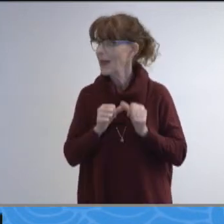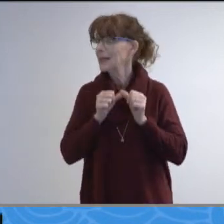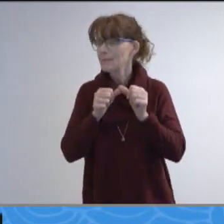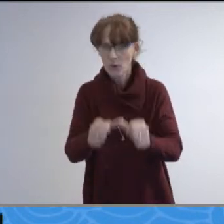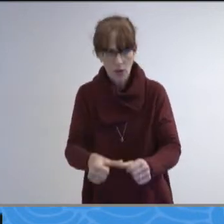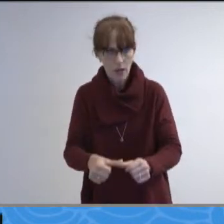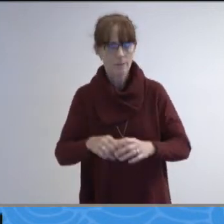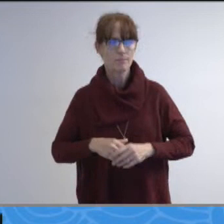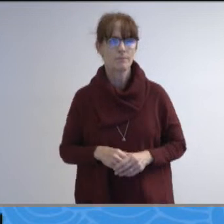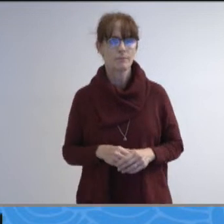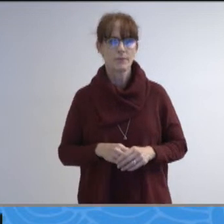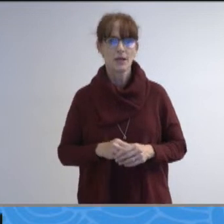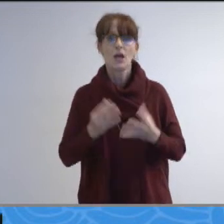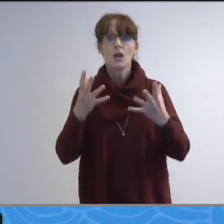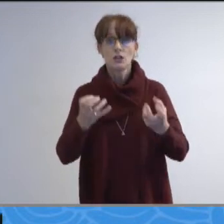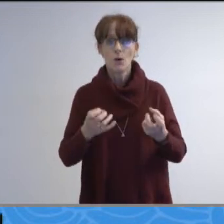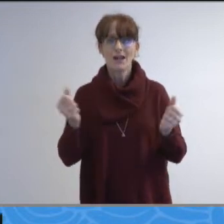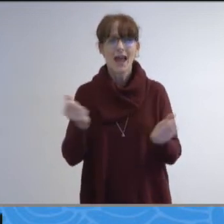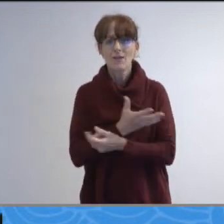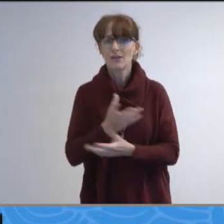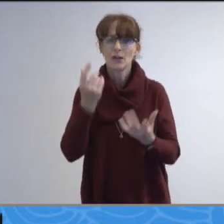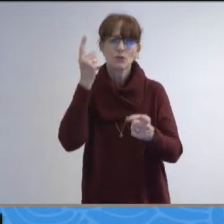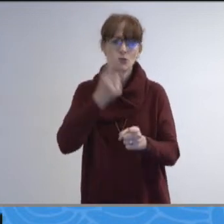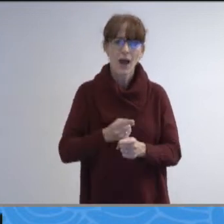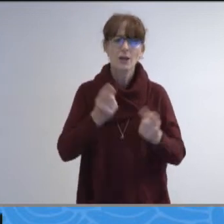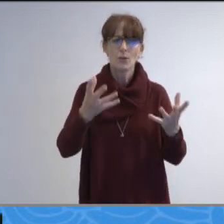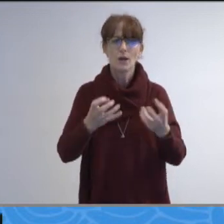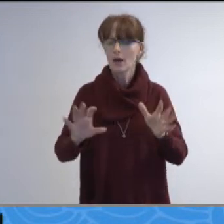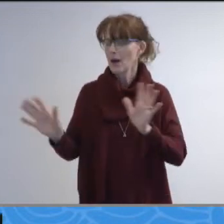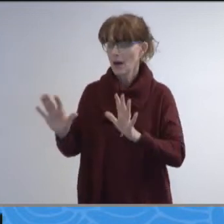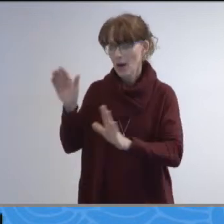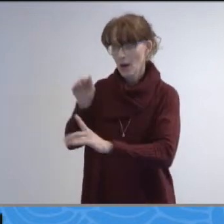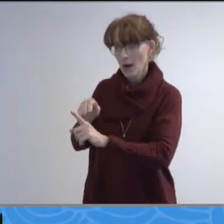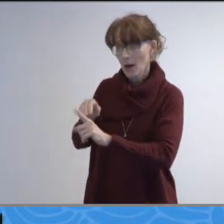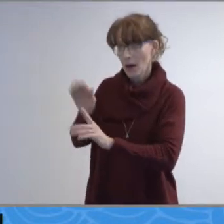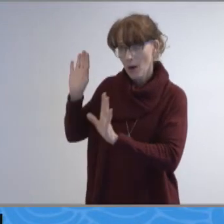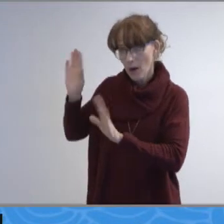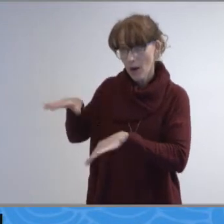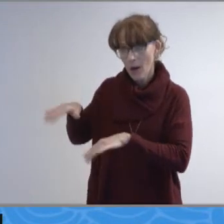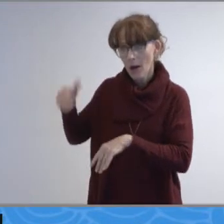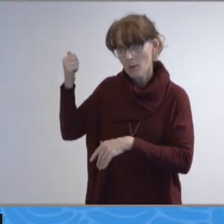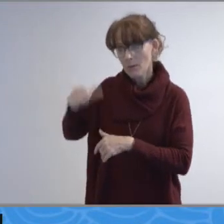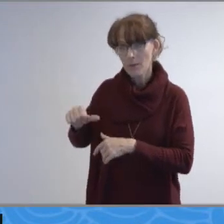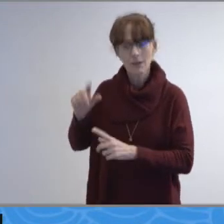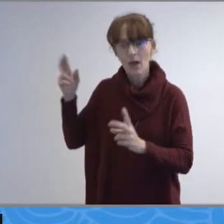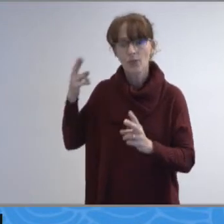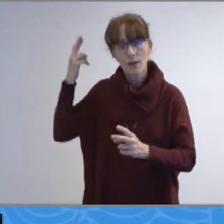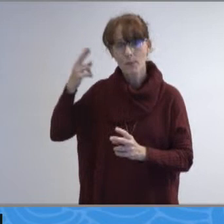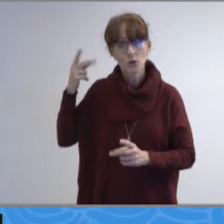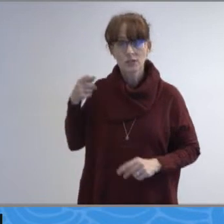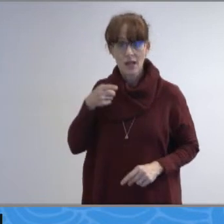because she wanted to get everything right on the Diagnostic. And I had to remind her, that's not the purpose of the Diagnostic.